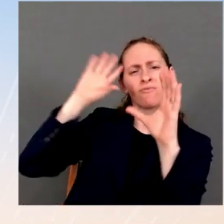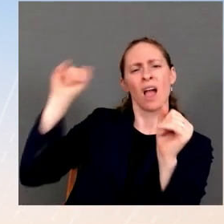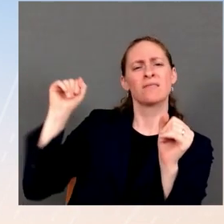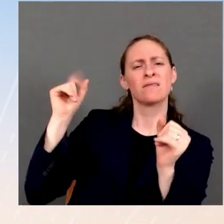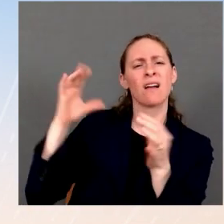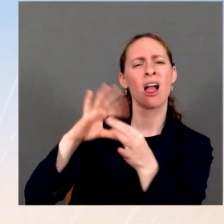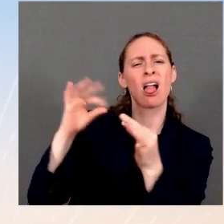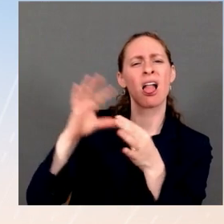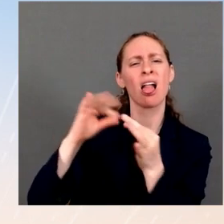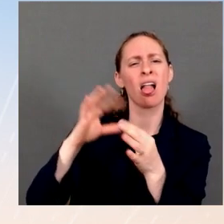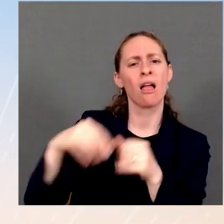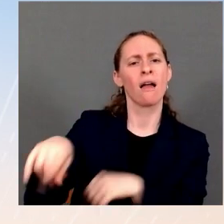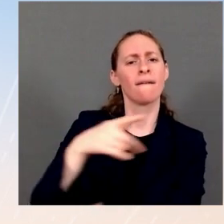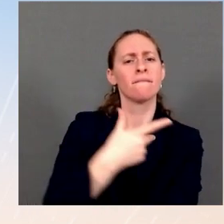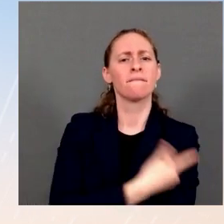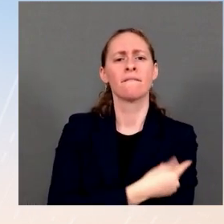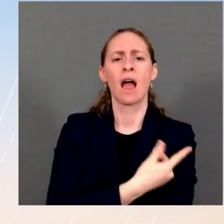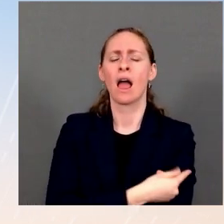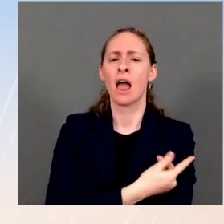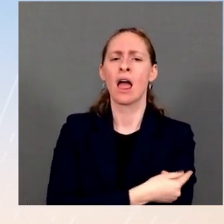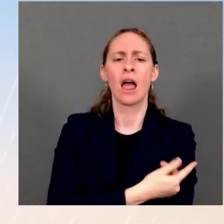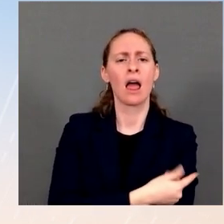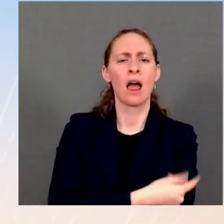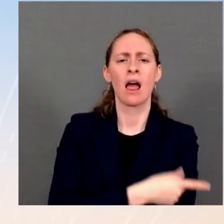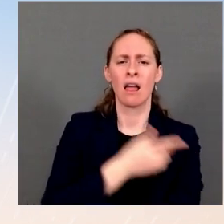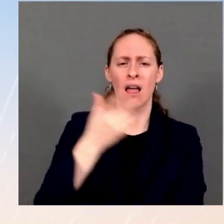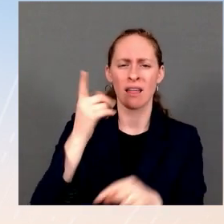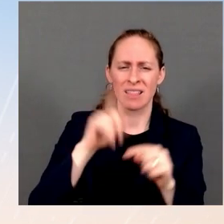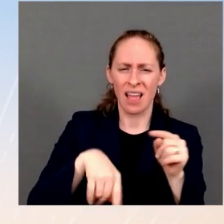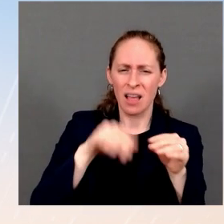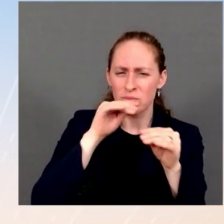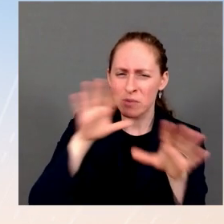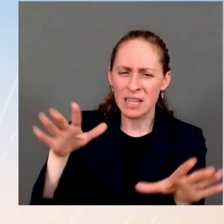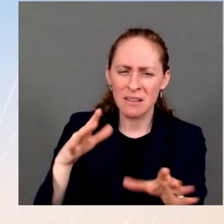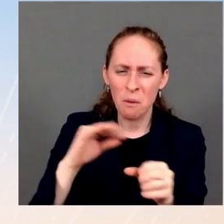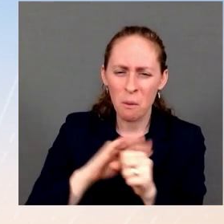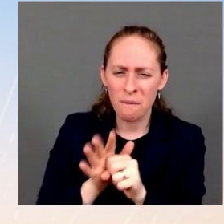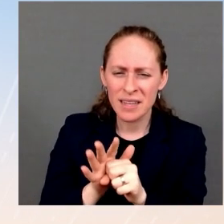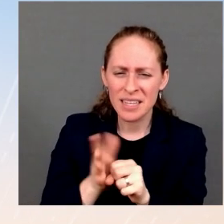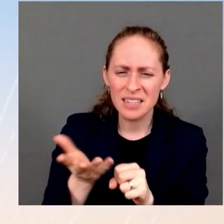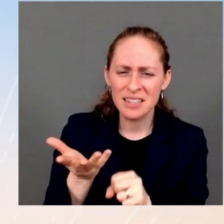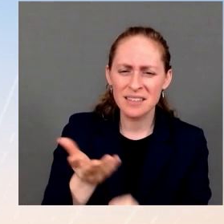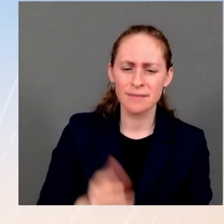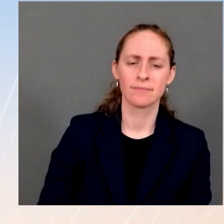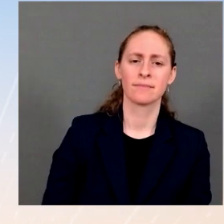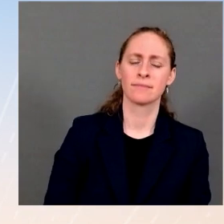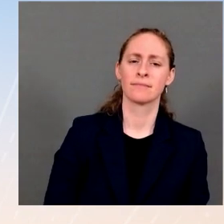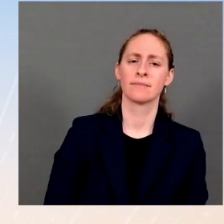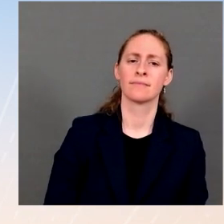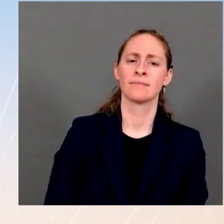Ms. Jean-Pierre: Can you -- can you say more? The Press: Yeah. In a local interview on Tuesday, he said, "How about making sure you're vaccinated so you do not spread the disease to anybody else?"